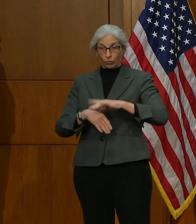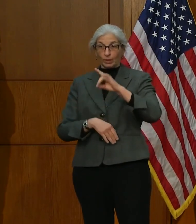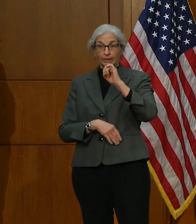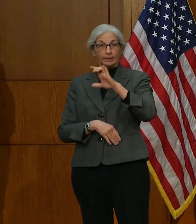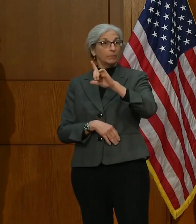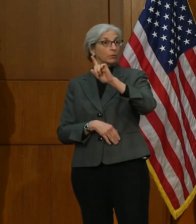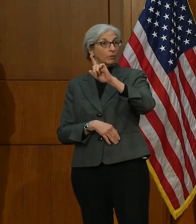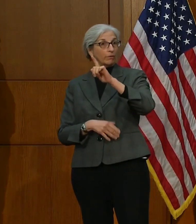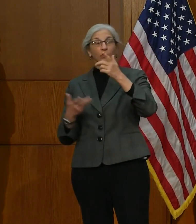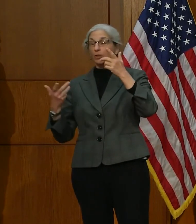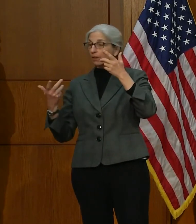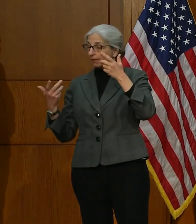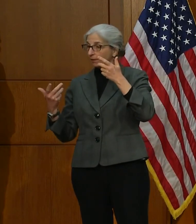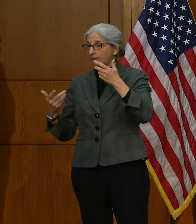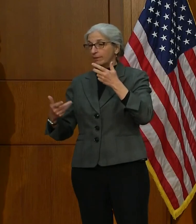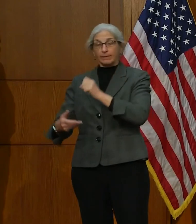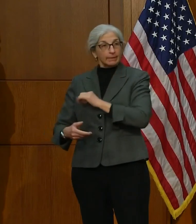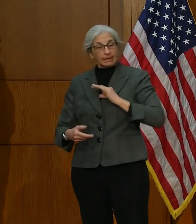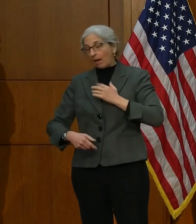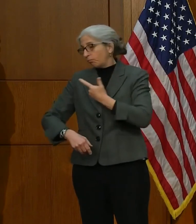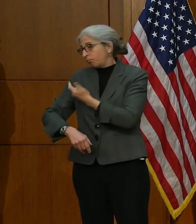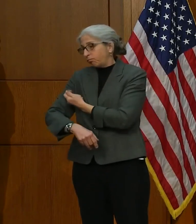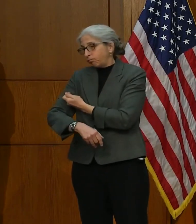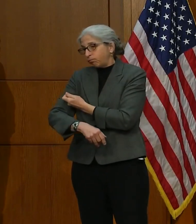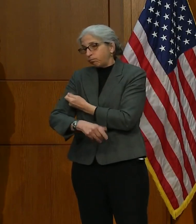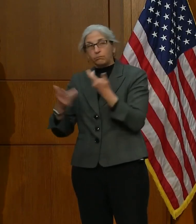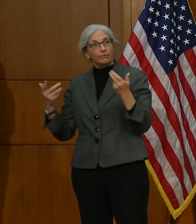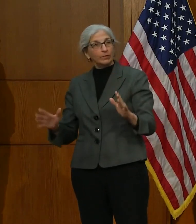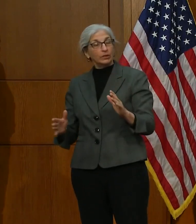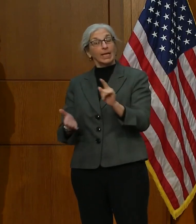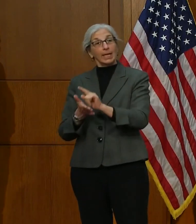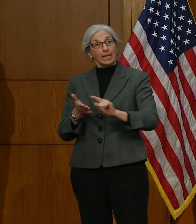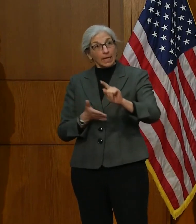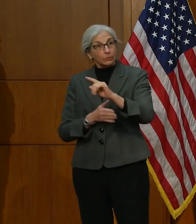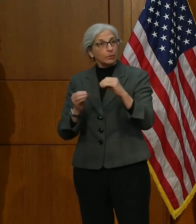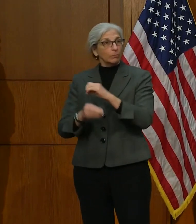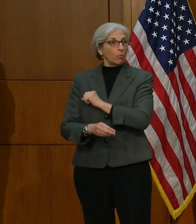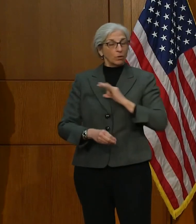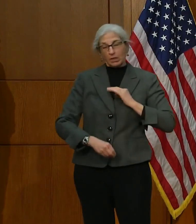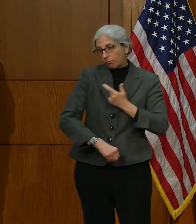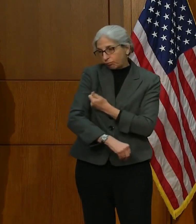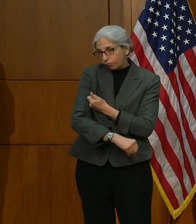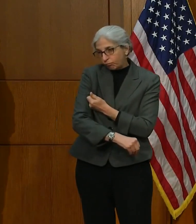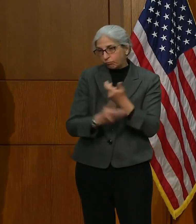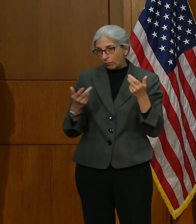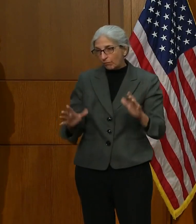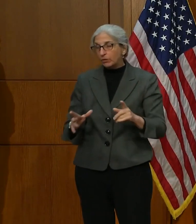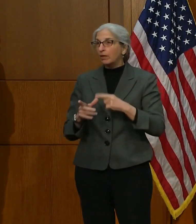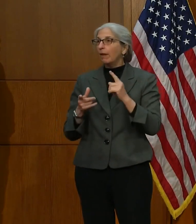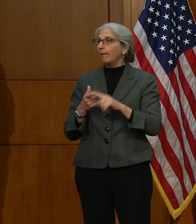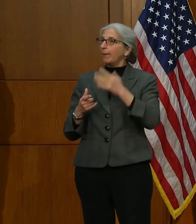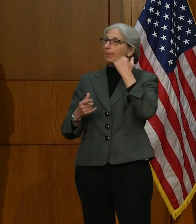RECEIVED 10,000 DOSES OF VACCINE ON DECEMBER 21ST. YOU GOT TOO MUCH OF YOUR STAFF IN